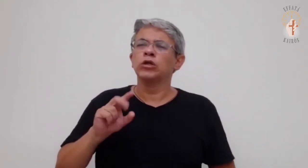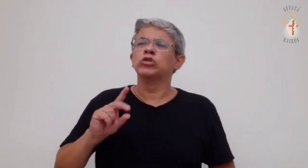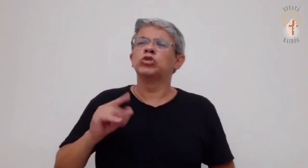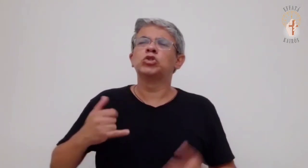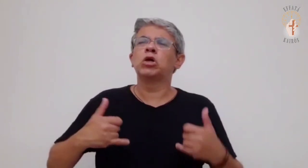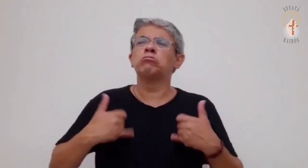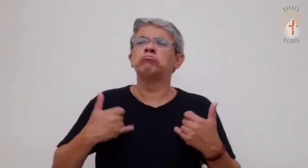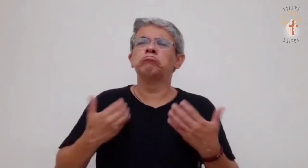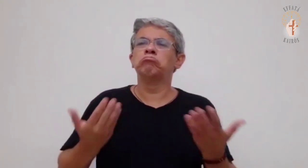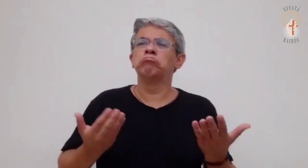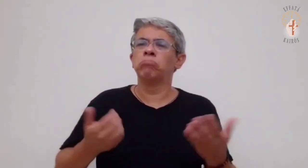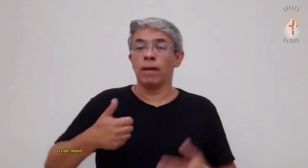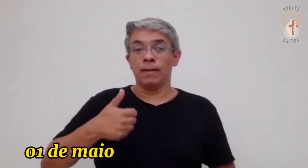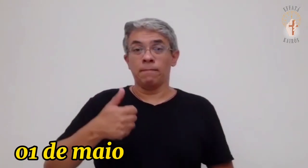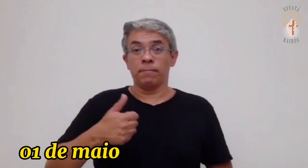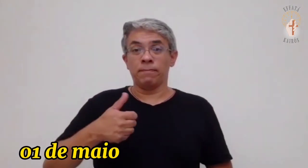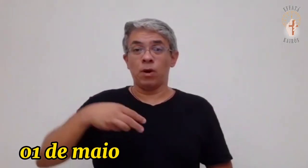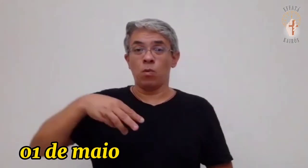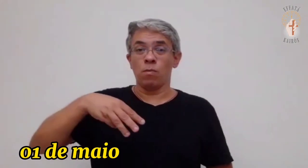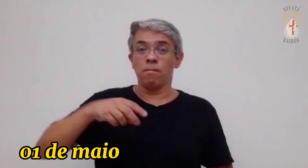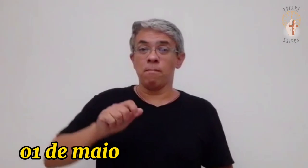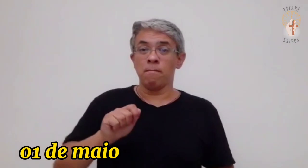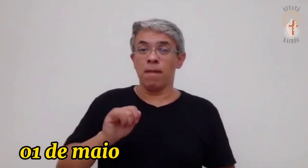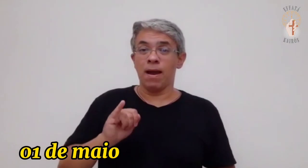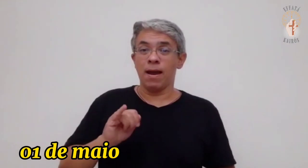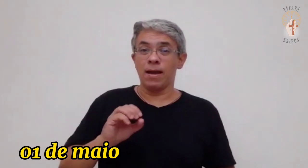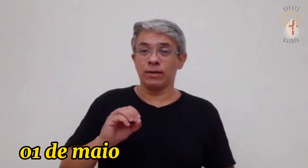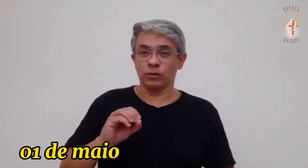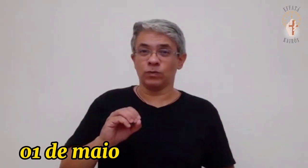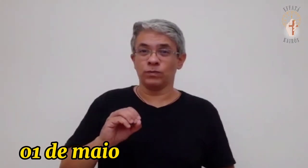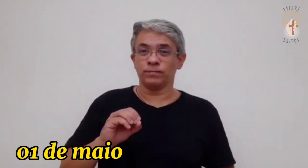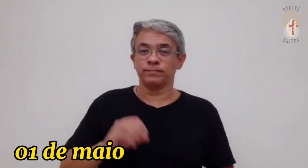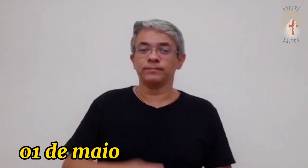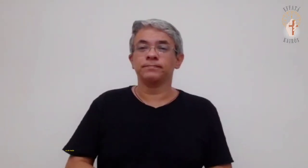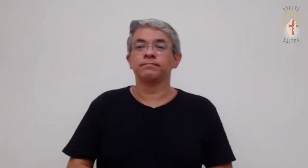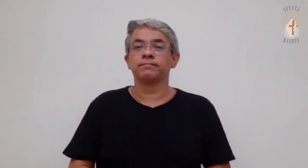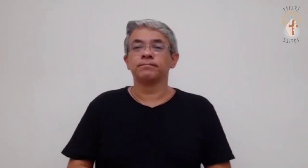This takes place on the 1st of May.